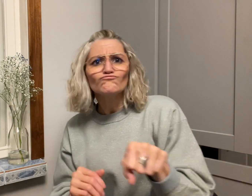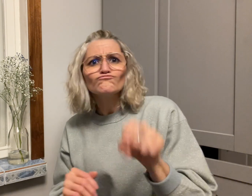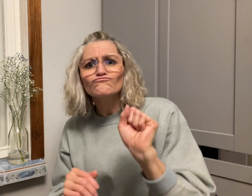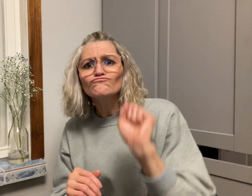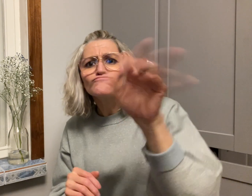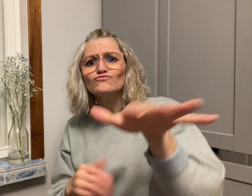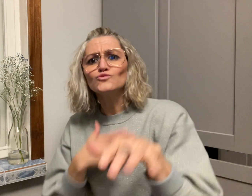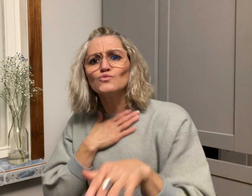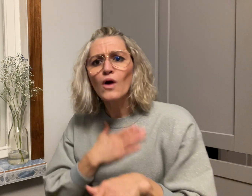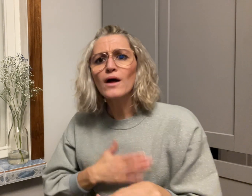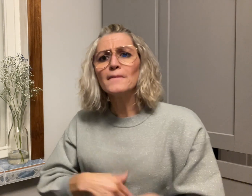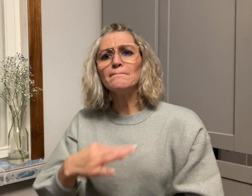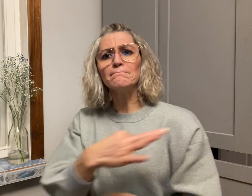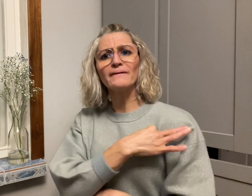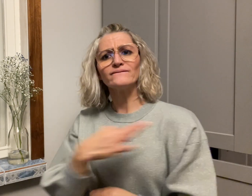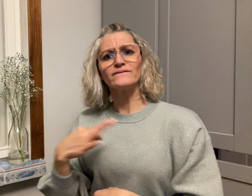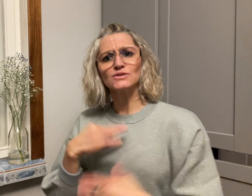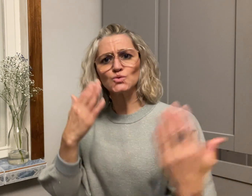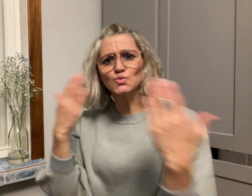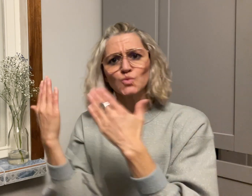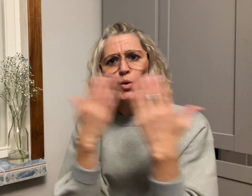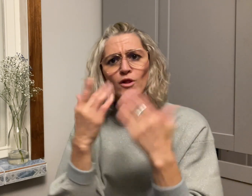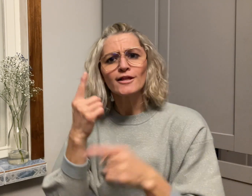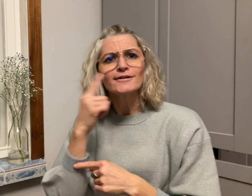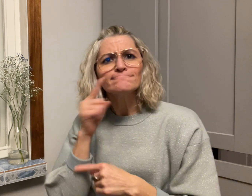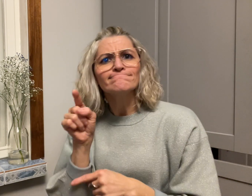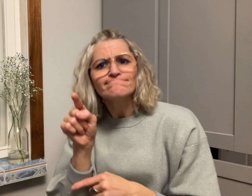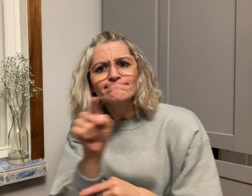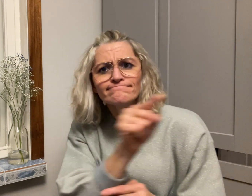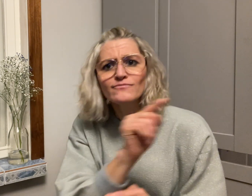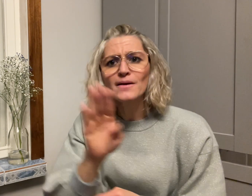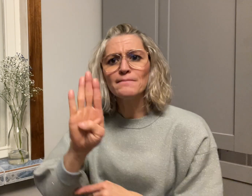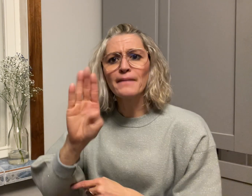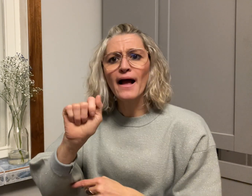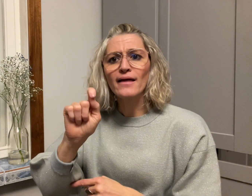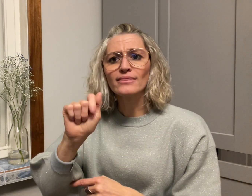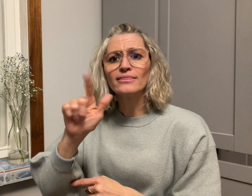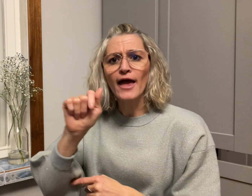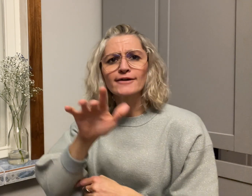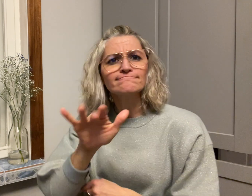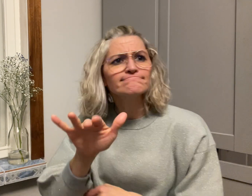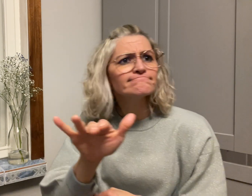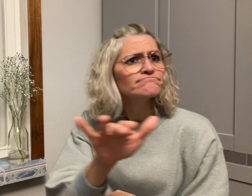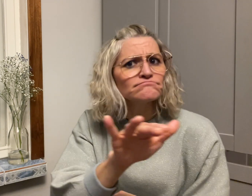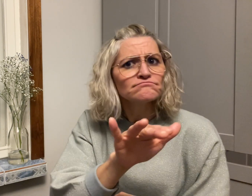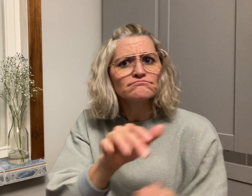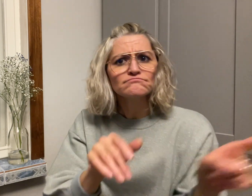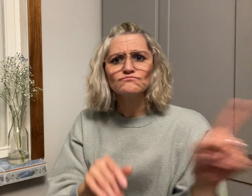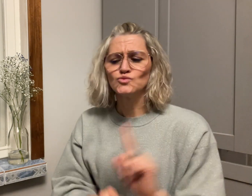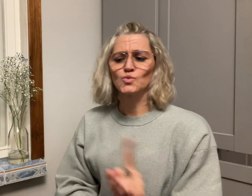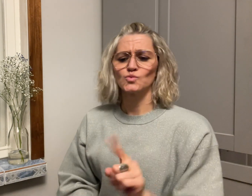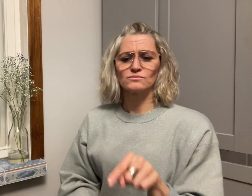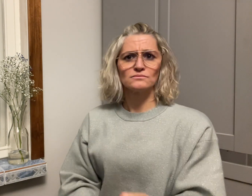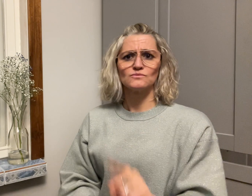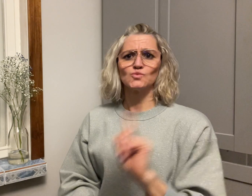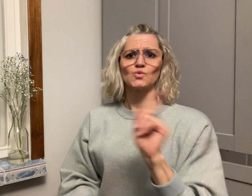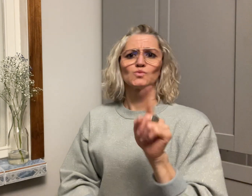in Batala, but Jaisman was denied. This led Ramandeep